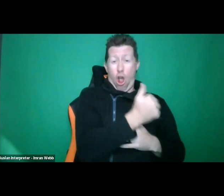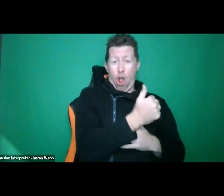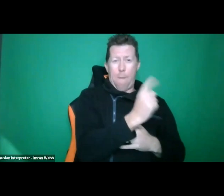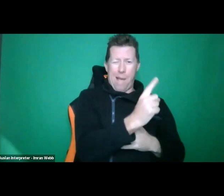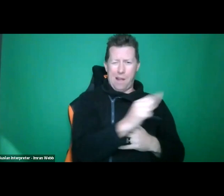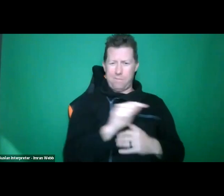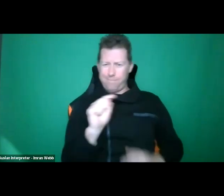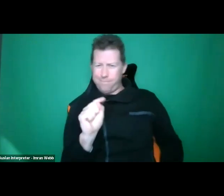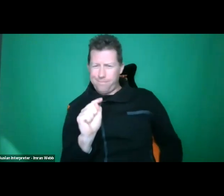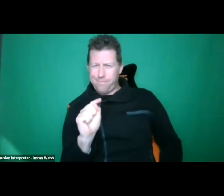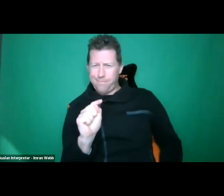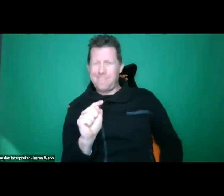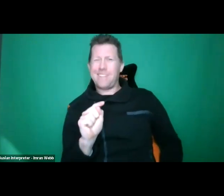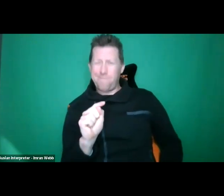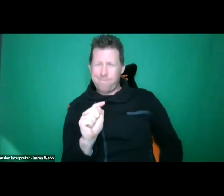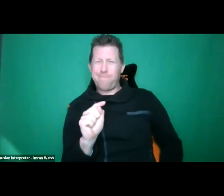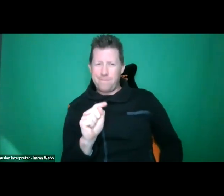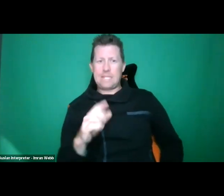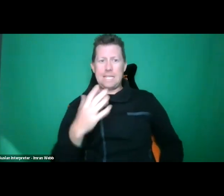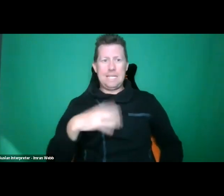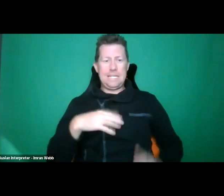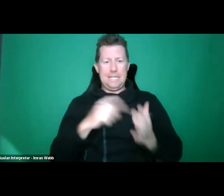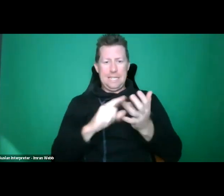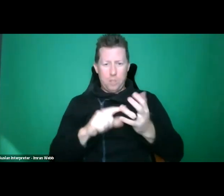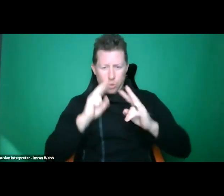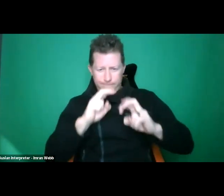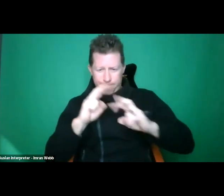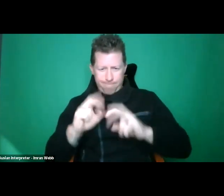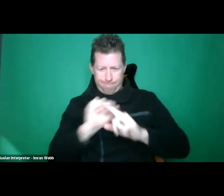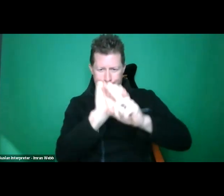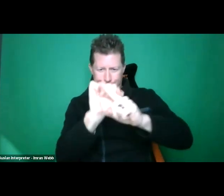there is also a need to constantly work at ensuring that we have